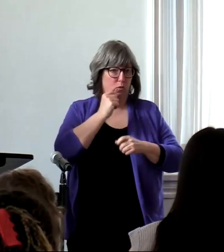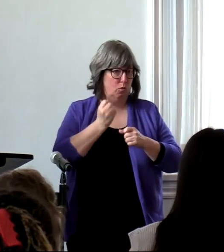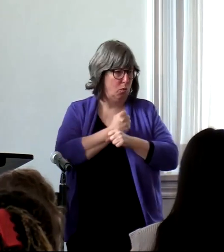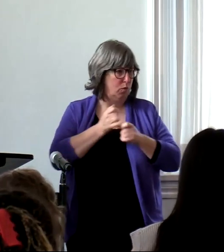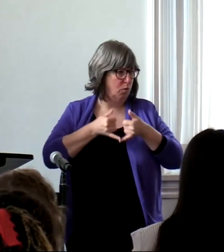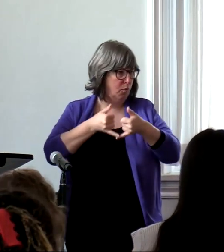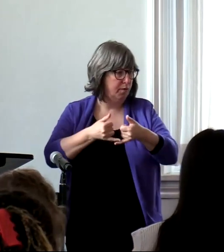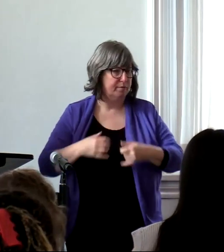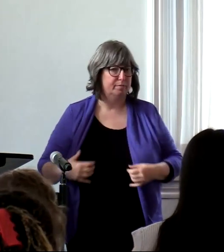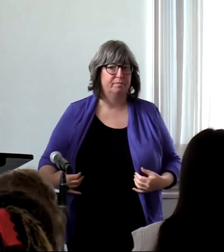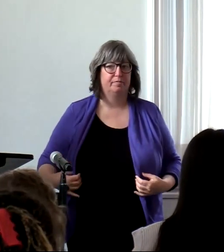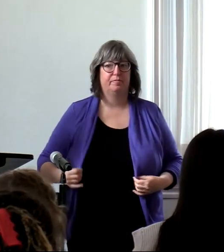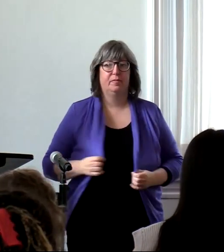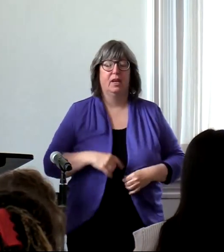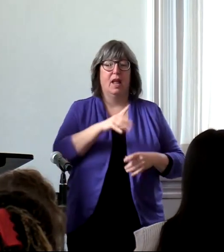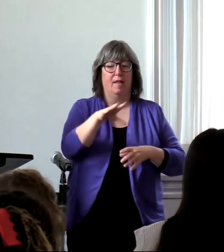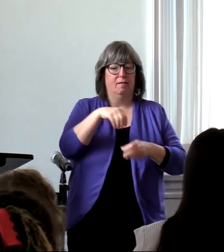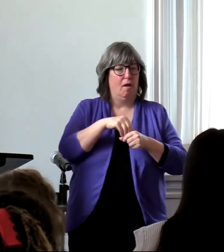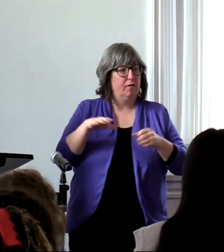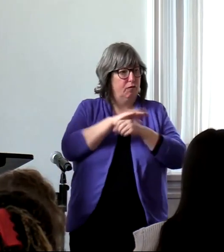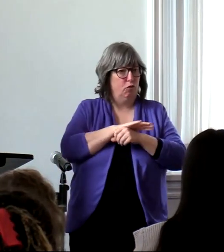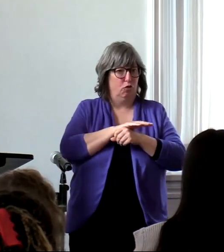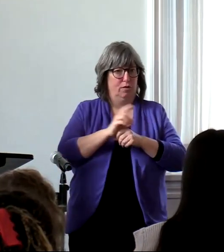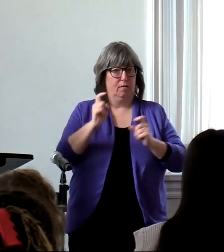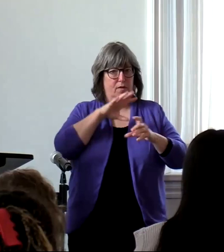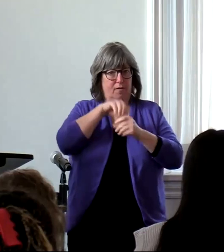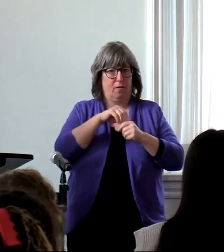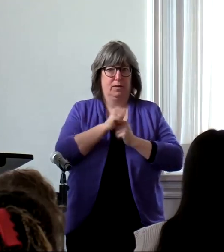and their meaningful contributions to the disabled community.